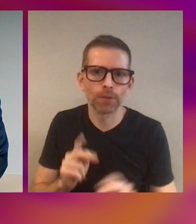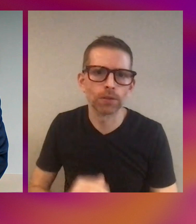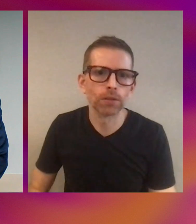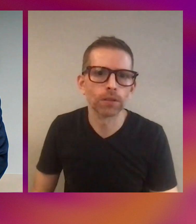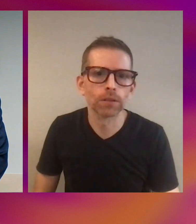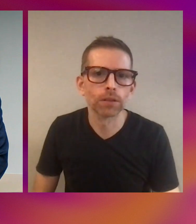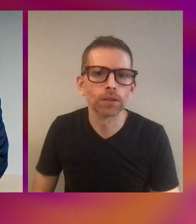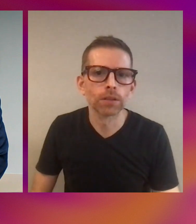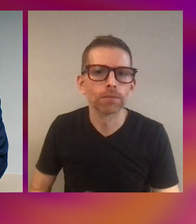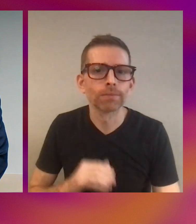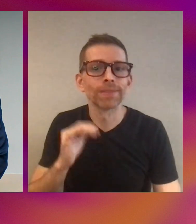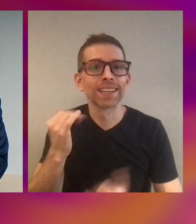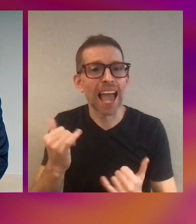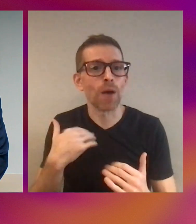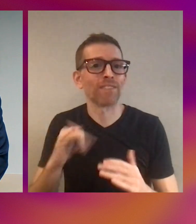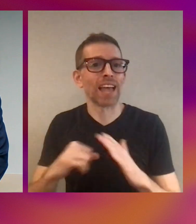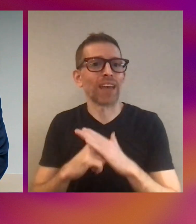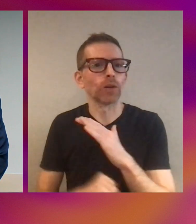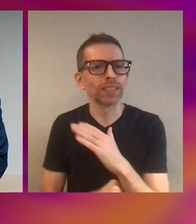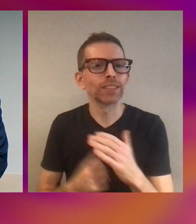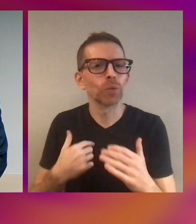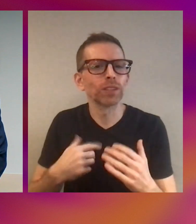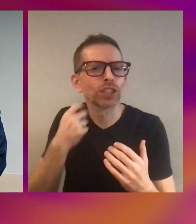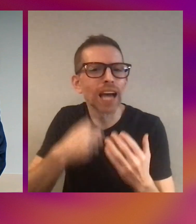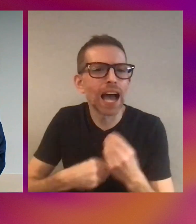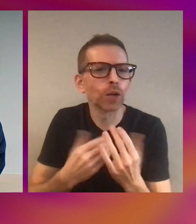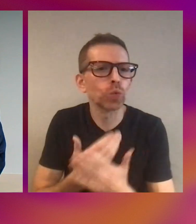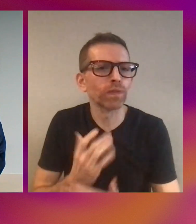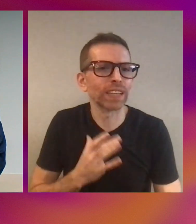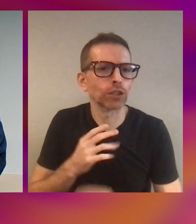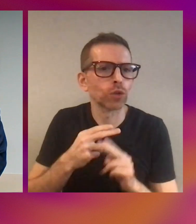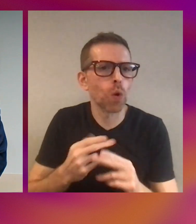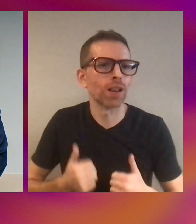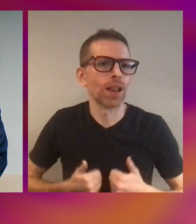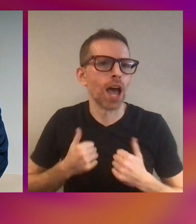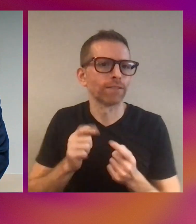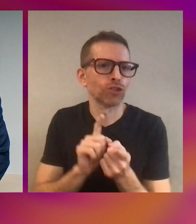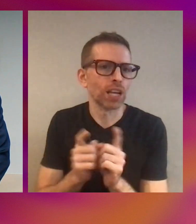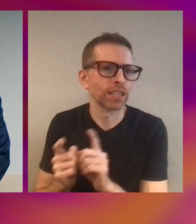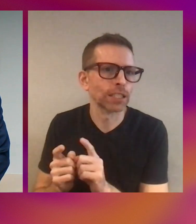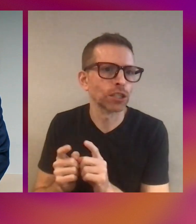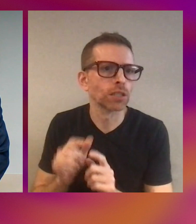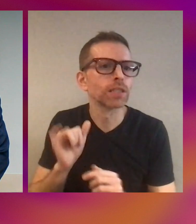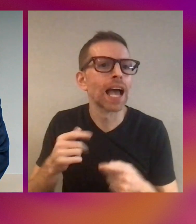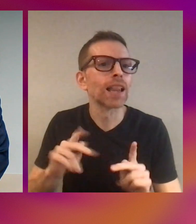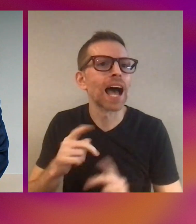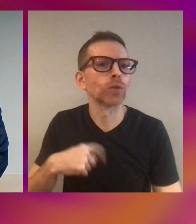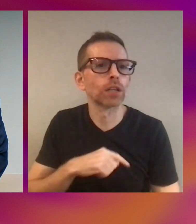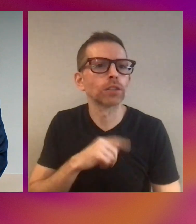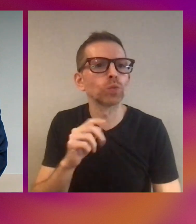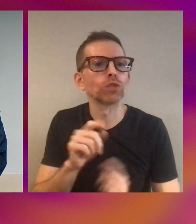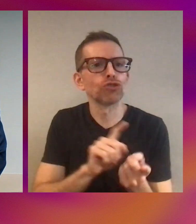the impact extends beyond the DHH users. Now with this foundation that we built, we're able to extend our offering